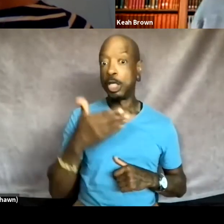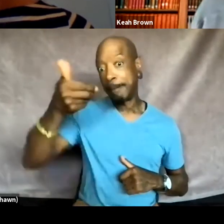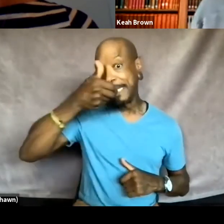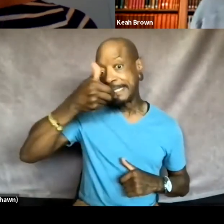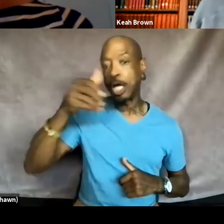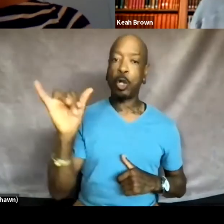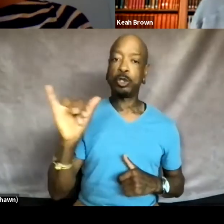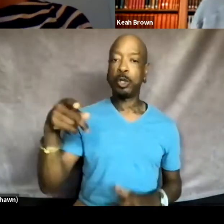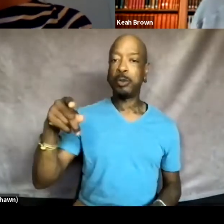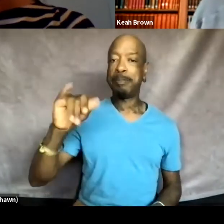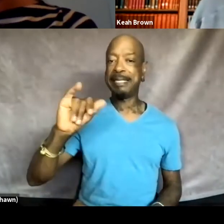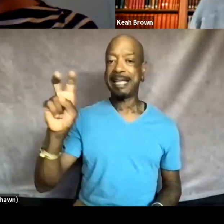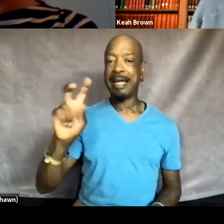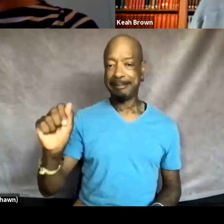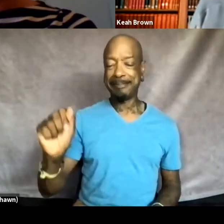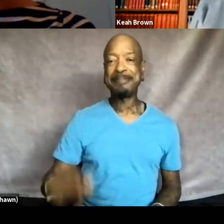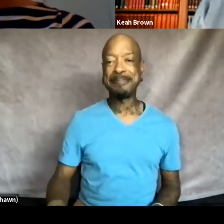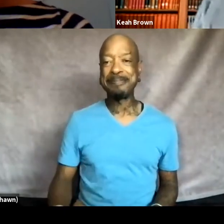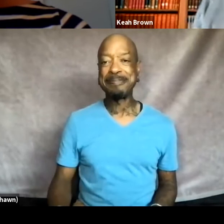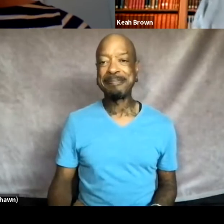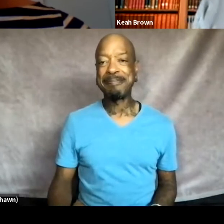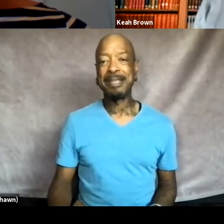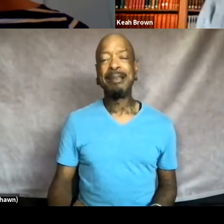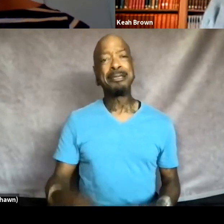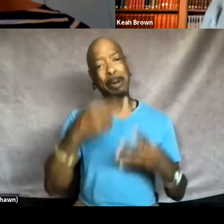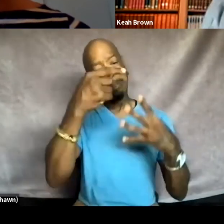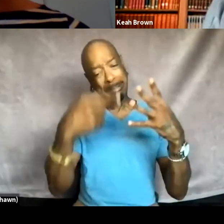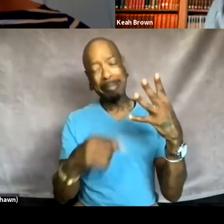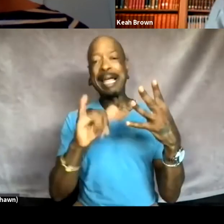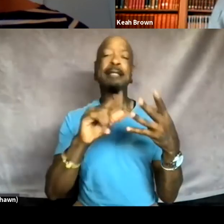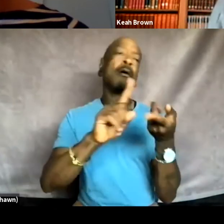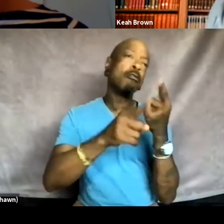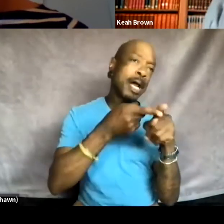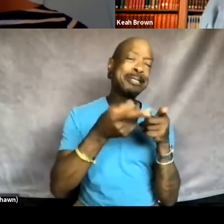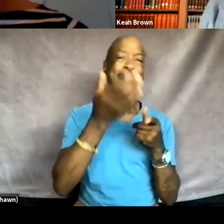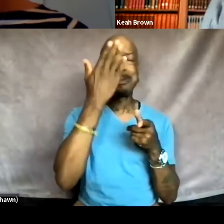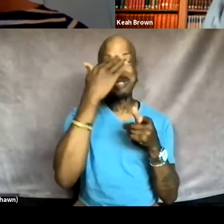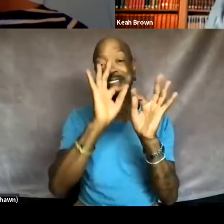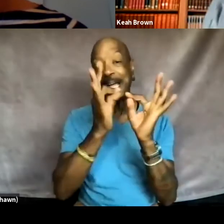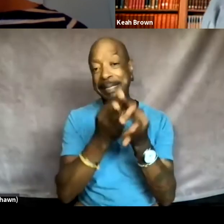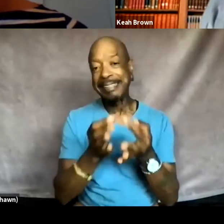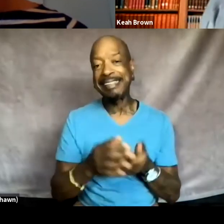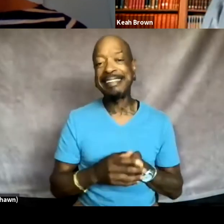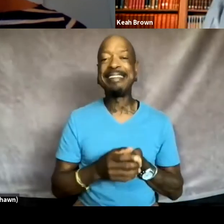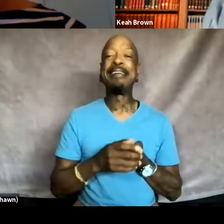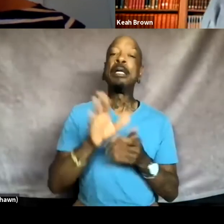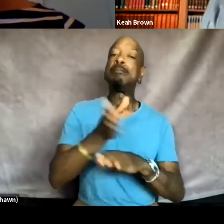brings me joy as well yeah so all those things like friends, you know family music good food